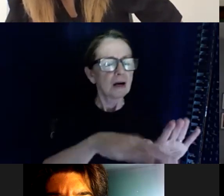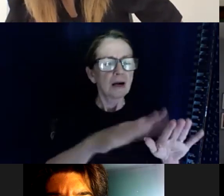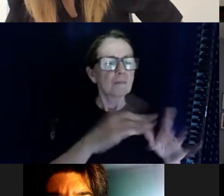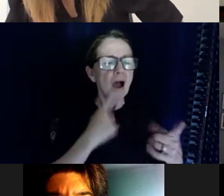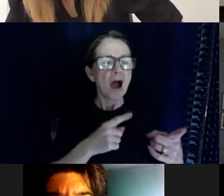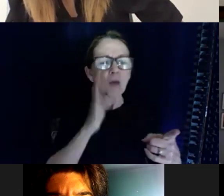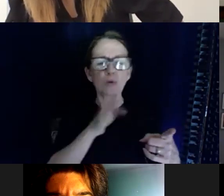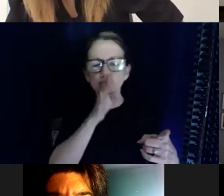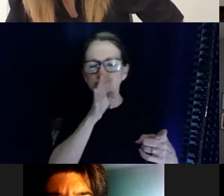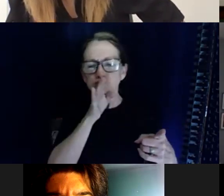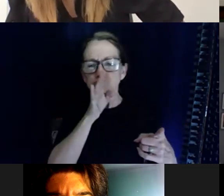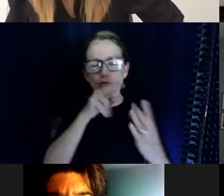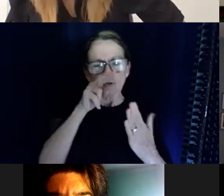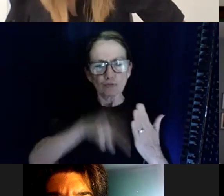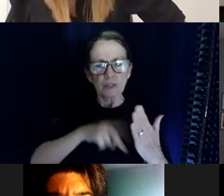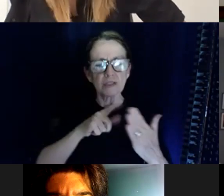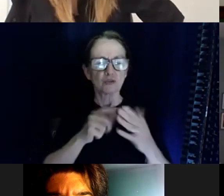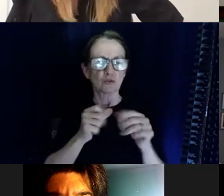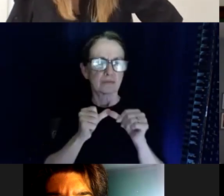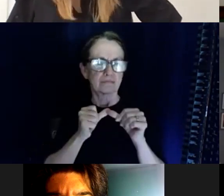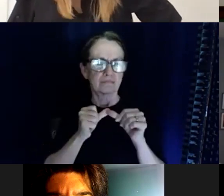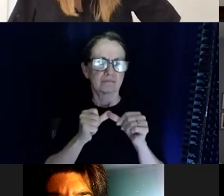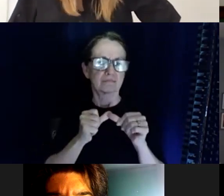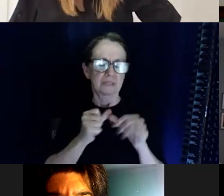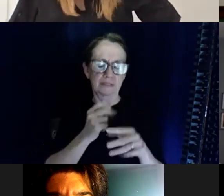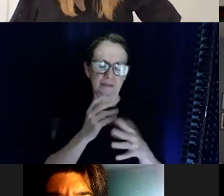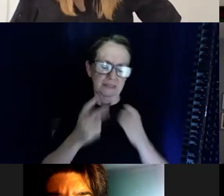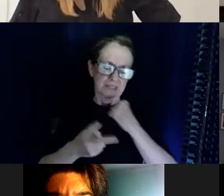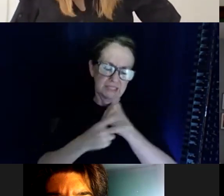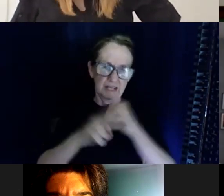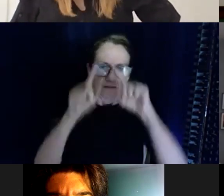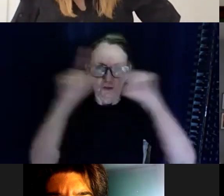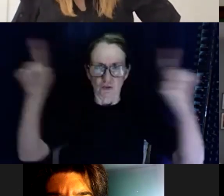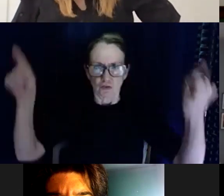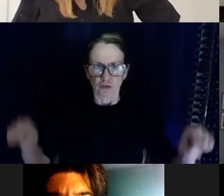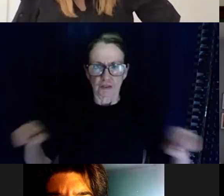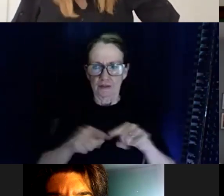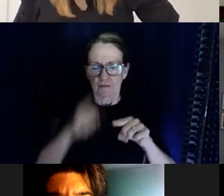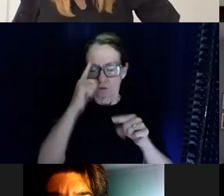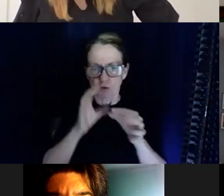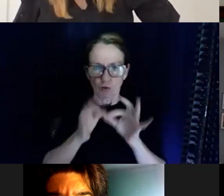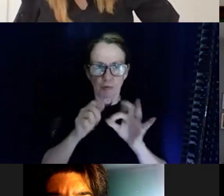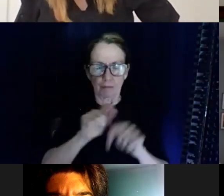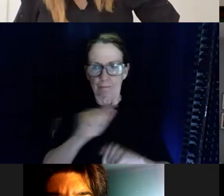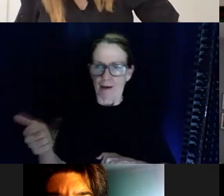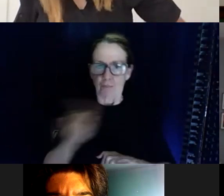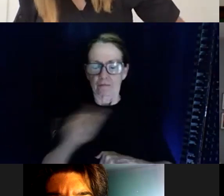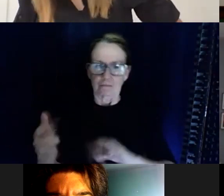BUT THERE'S ONLY -- I CAN READ IT OFF MY SCREEN. THAT WAY WE CAN KEEP THE SCREEN FOR THE INTERPRETER.